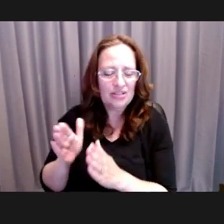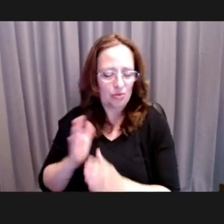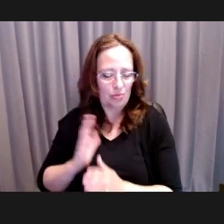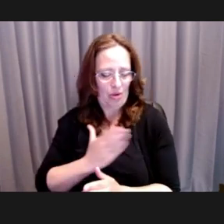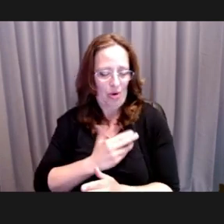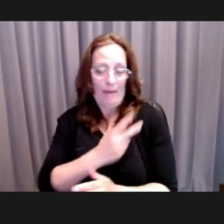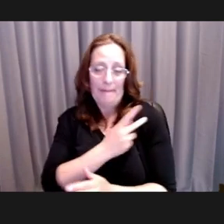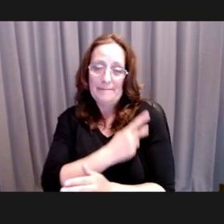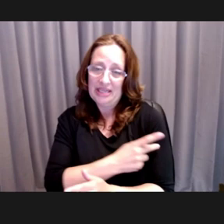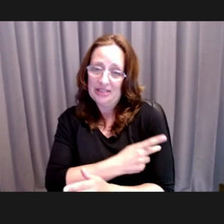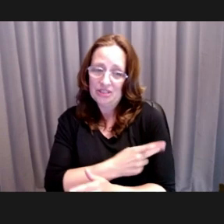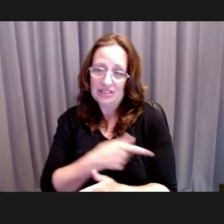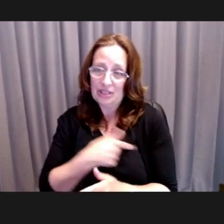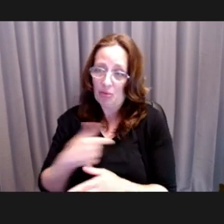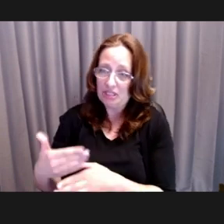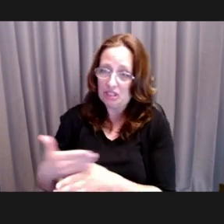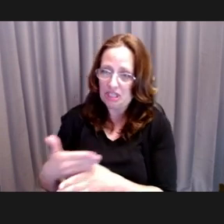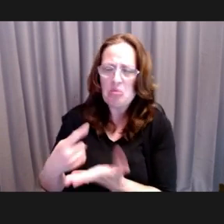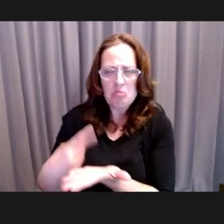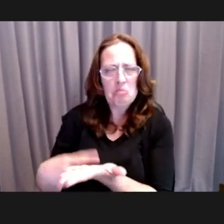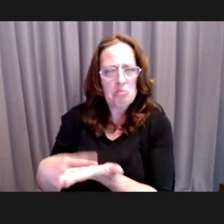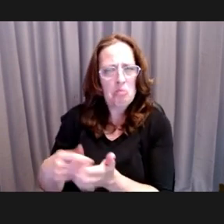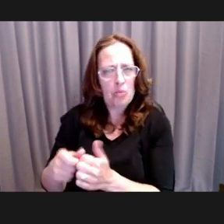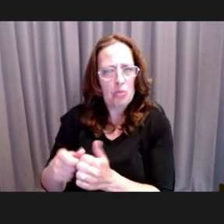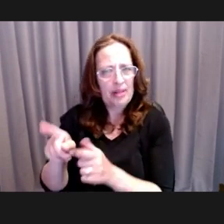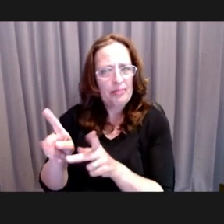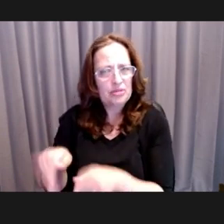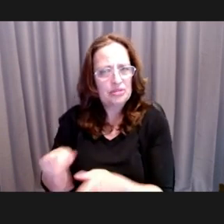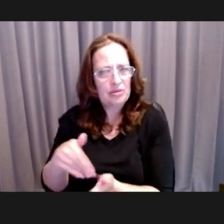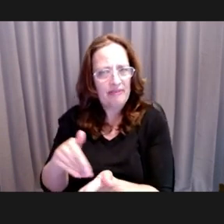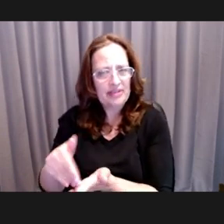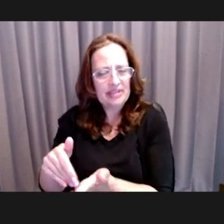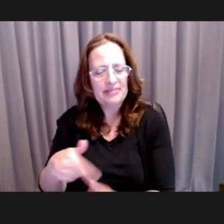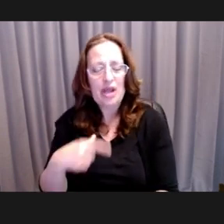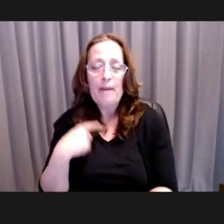And I'll try to highlight in this conversation how a medical evaluation really does work,